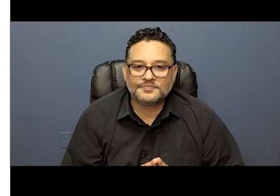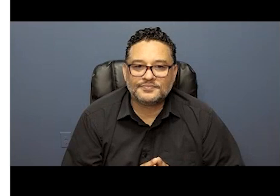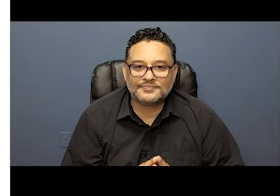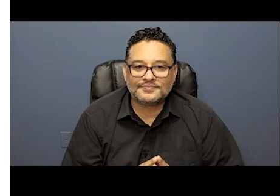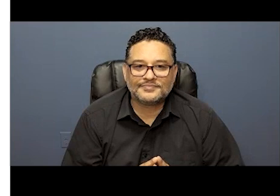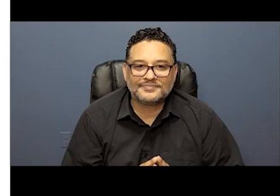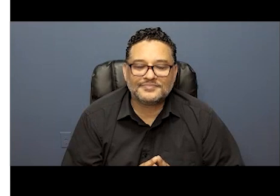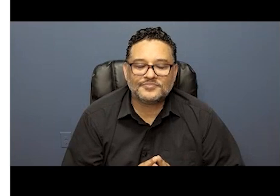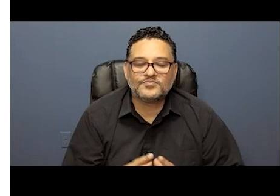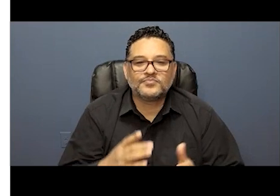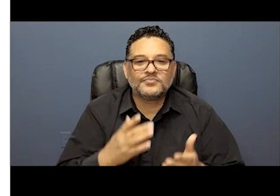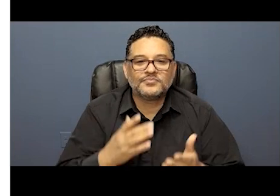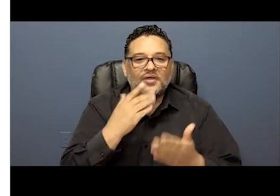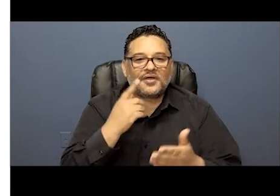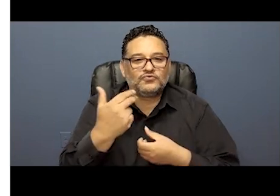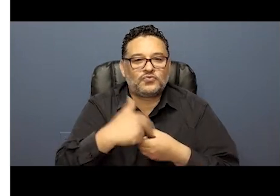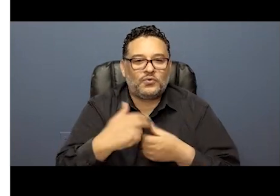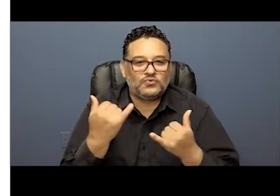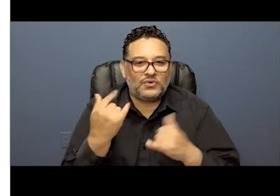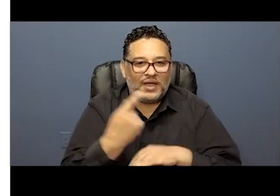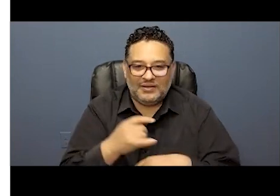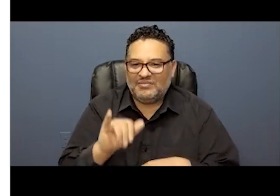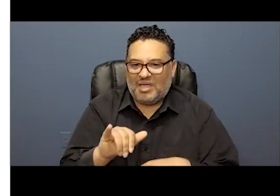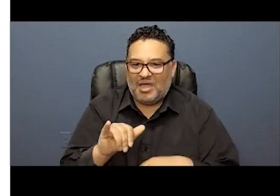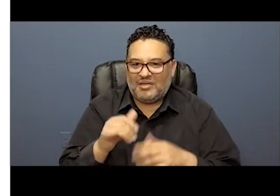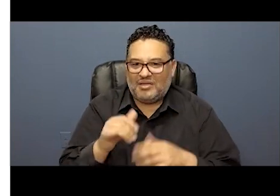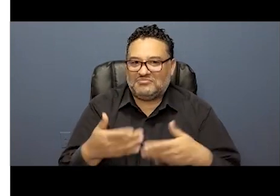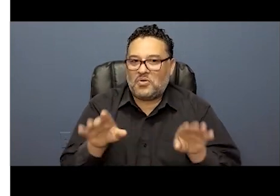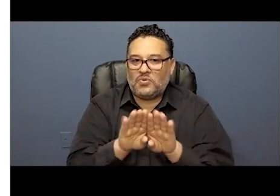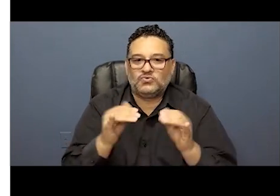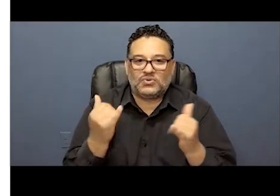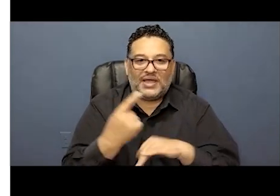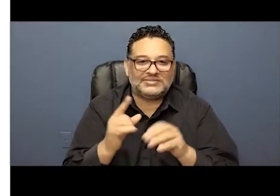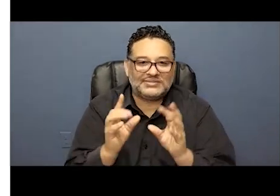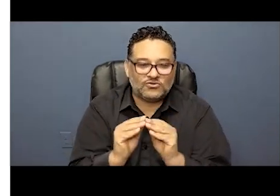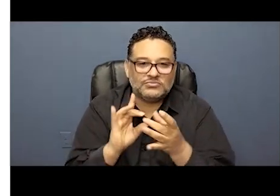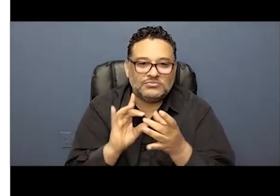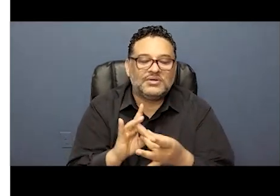Thank you for joining us today this concludes today's session on Technology in the Workplace: